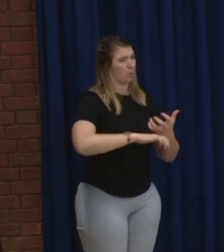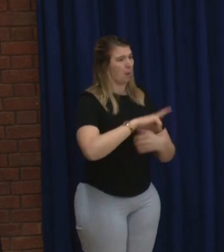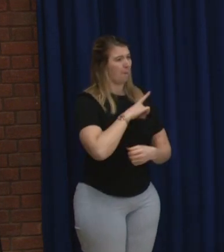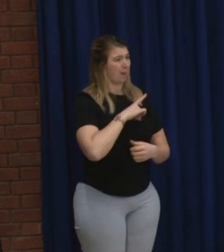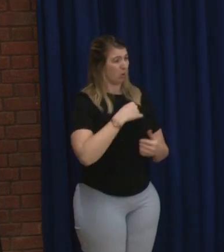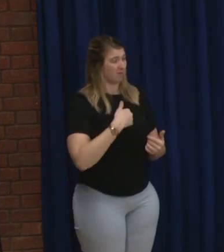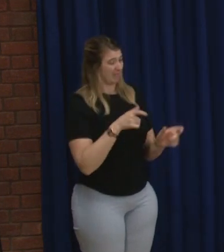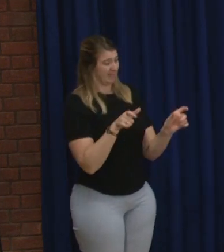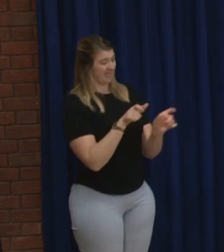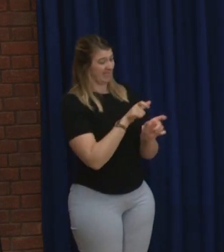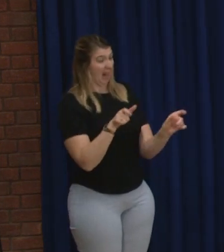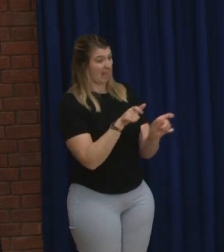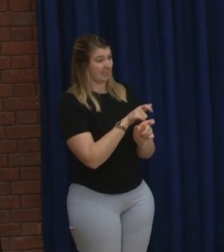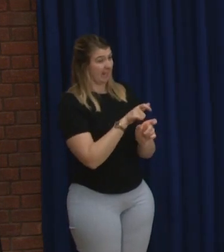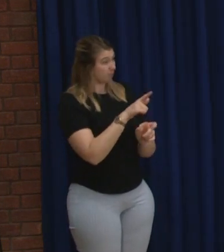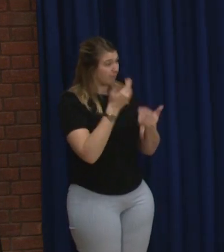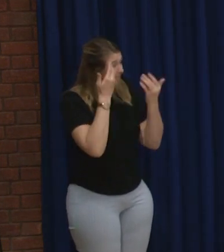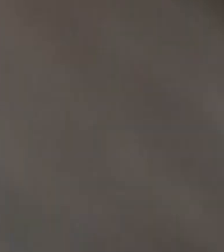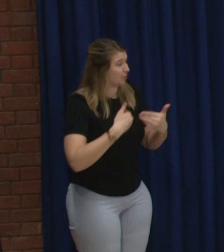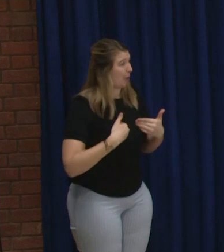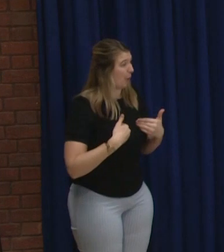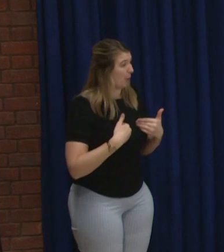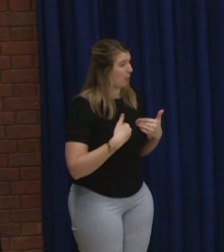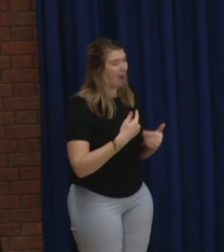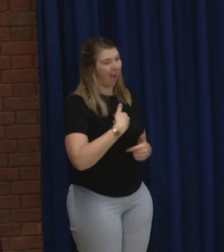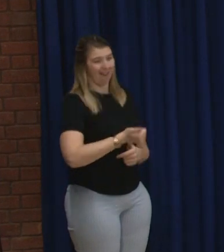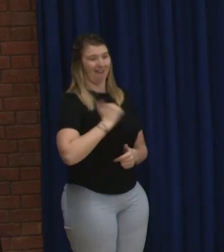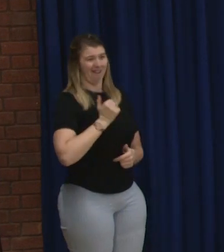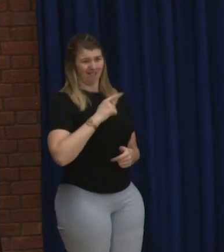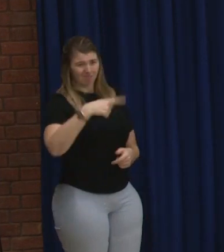I just thought everyone found it incredibly difficult to do things. I didn't know I had